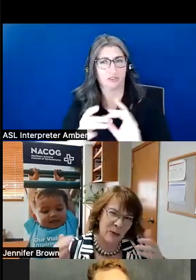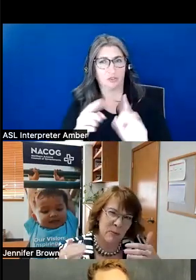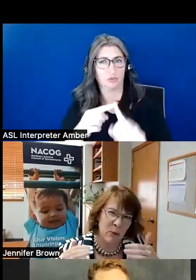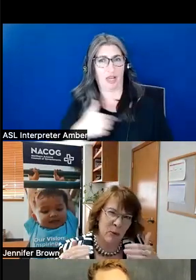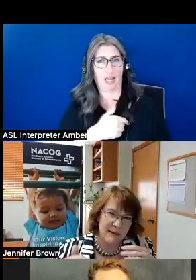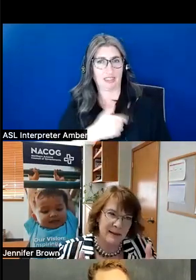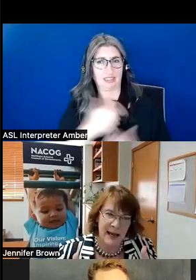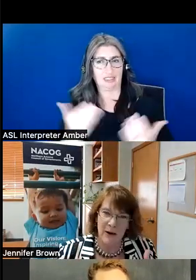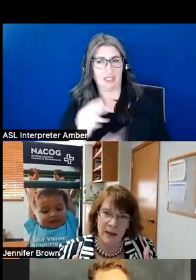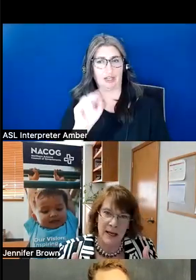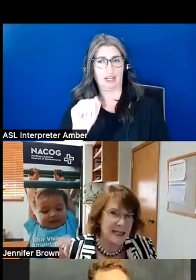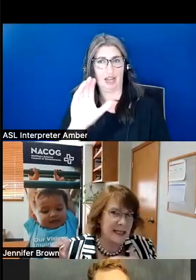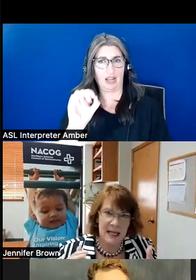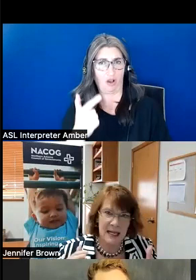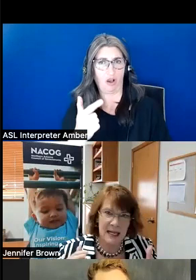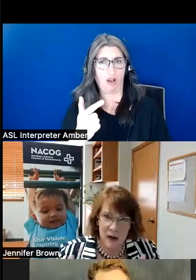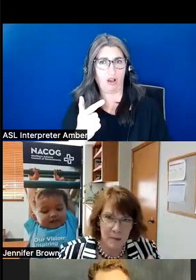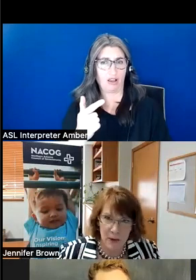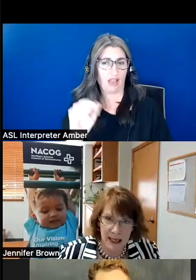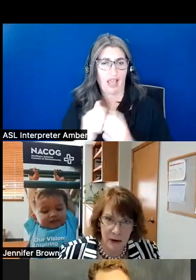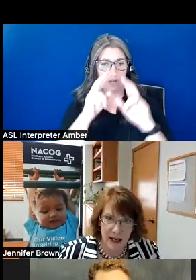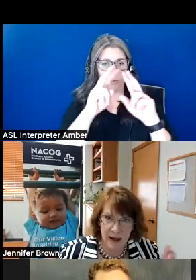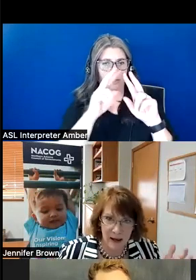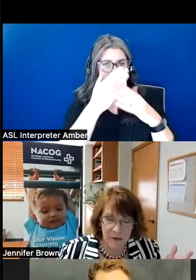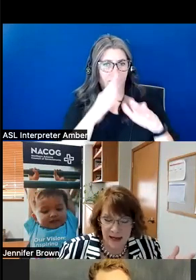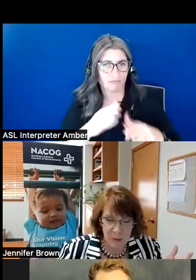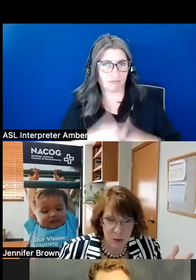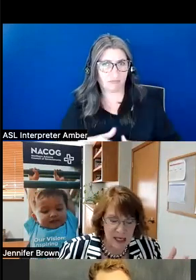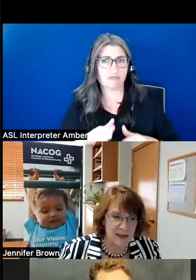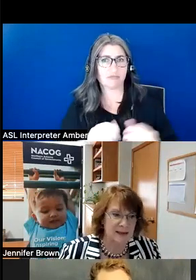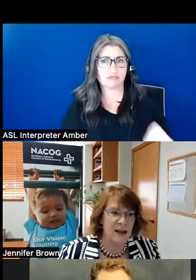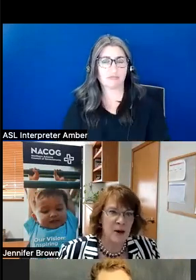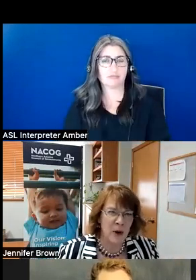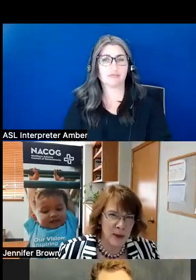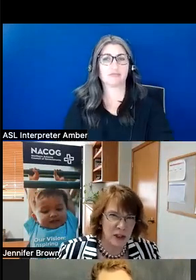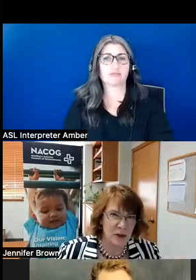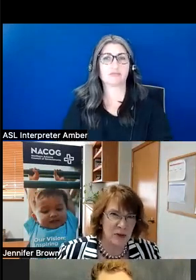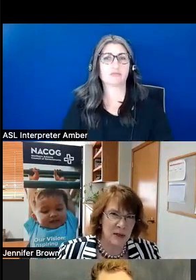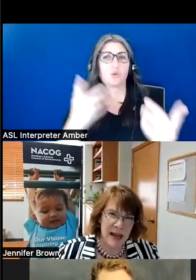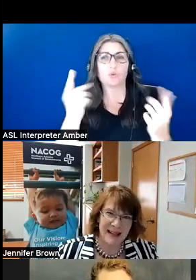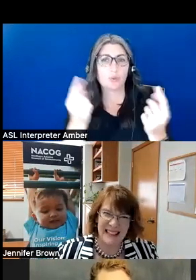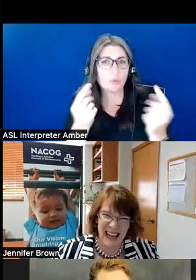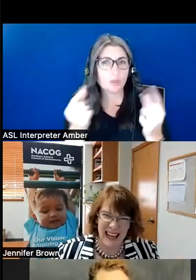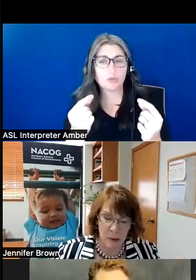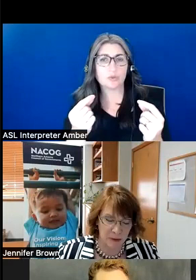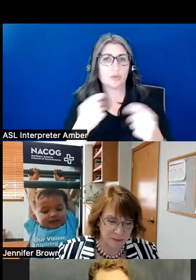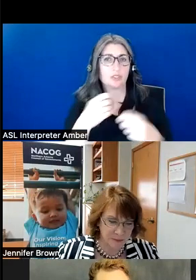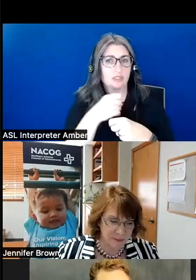How do we break that down into each of our component area of expertise? What do we do to make it attainable?